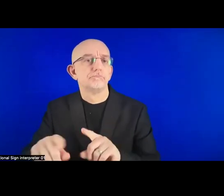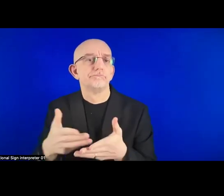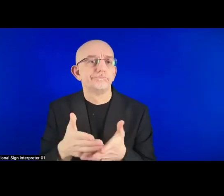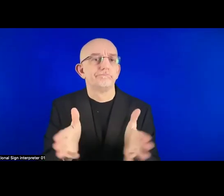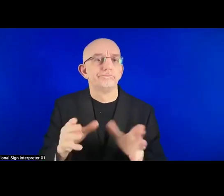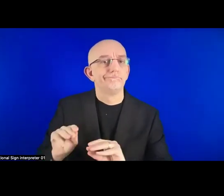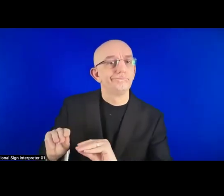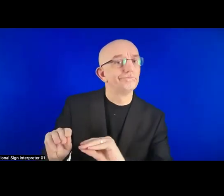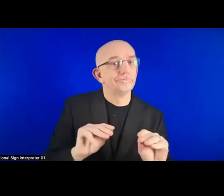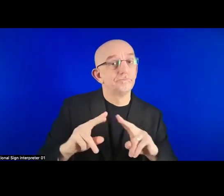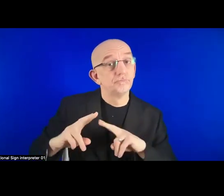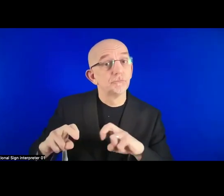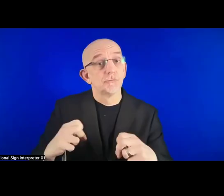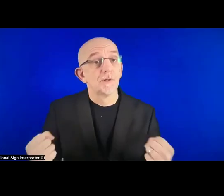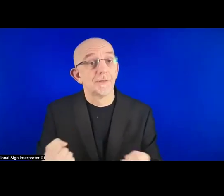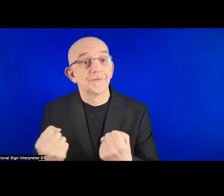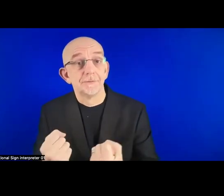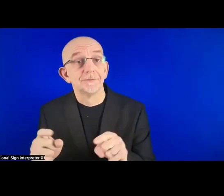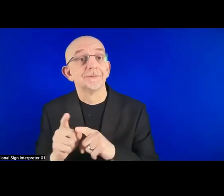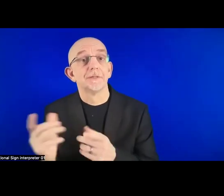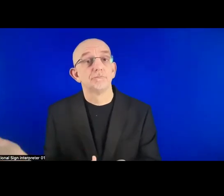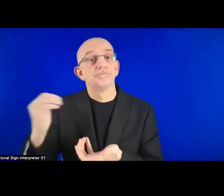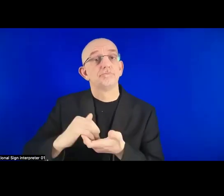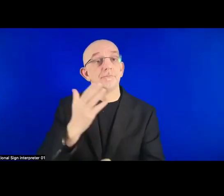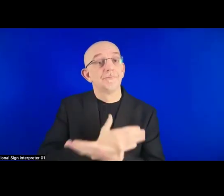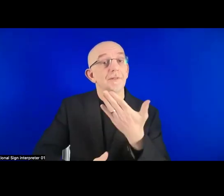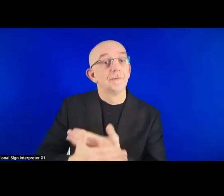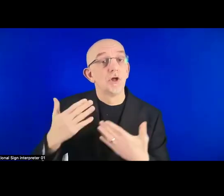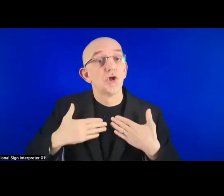as a adjunct co-ordinator and I am also researcher with the centre for